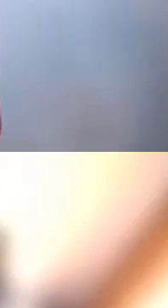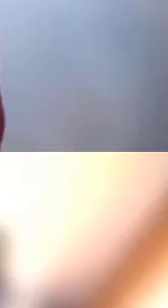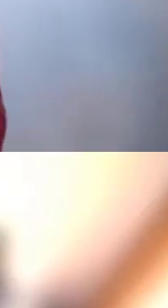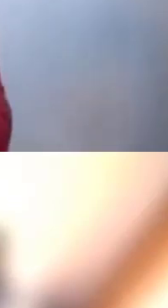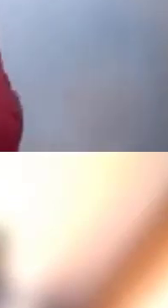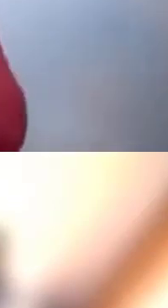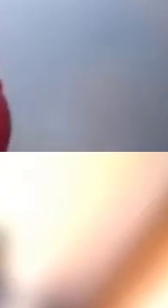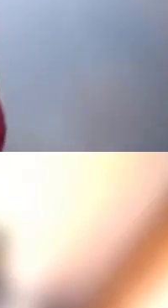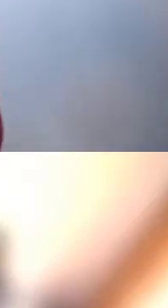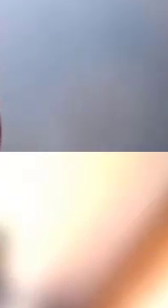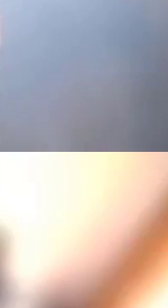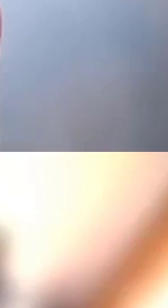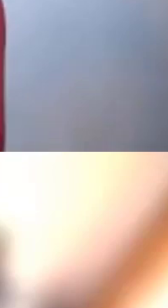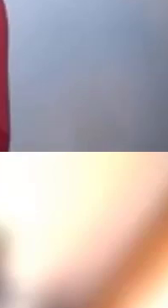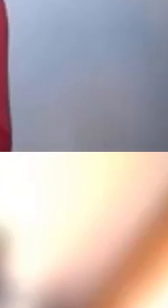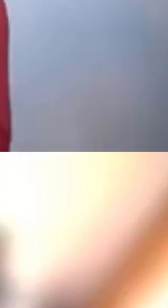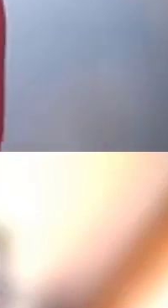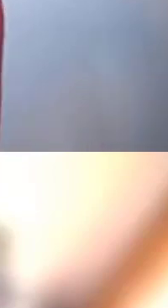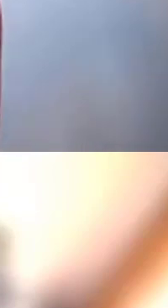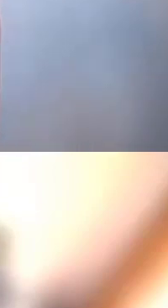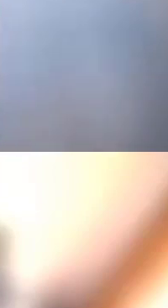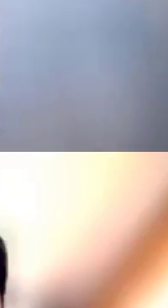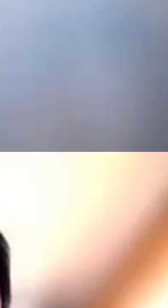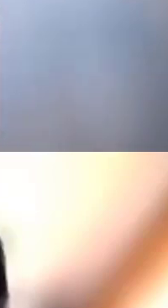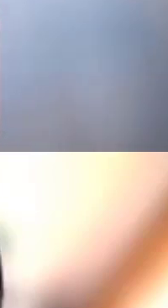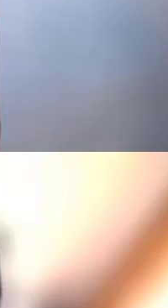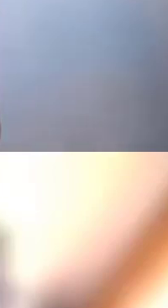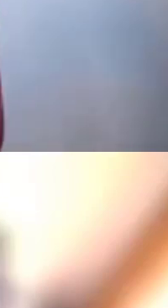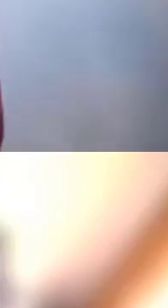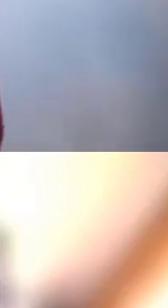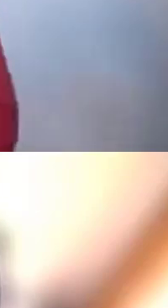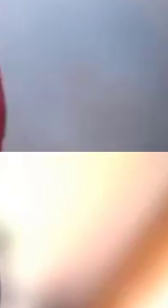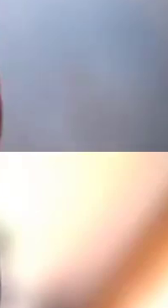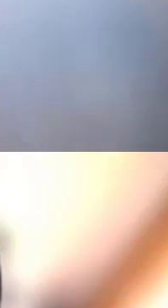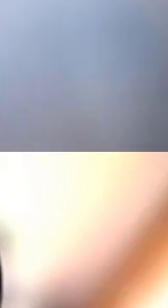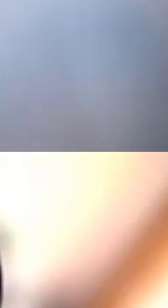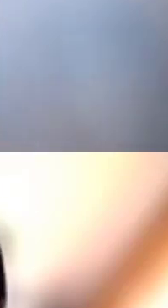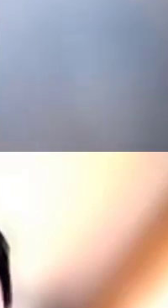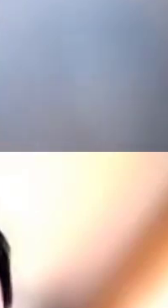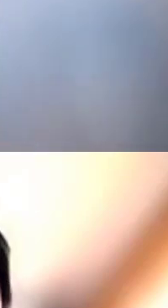with respect to that, the plan, including FAQs, and so we'll keep that in note